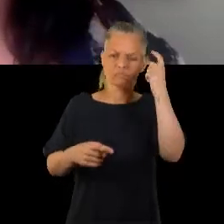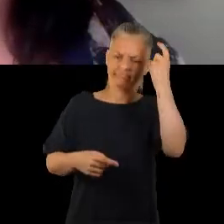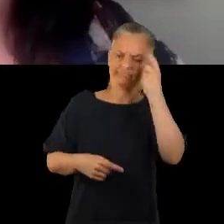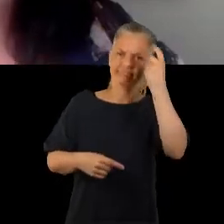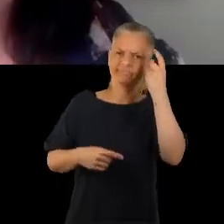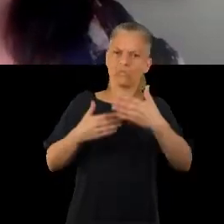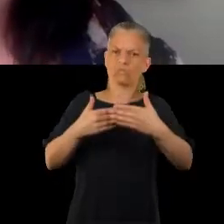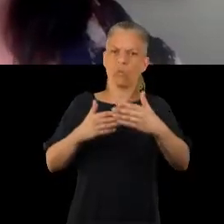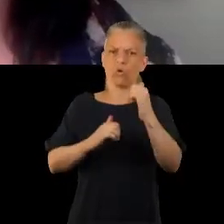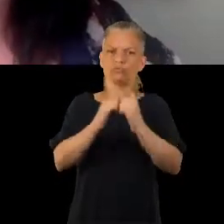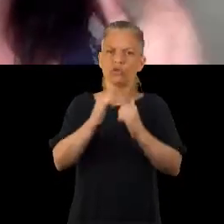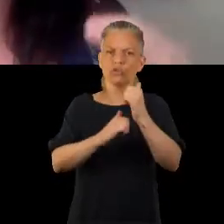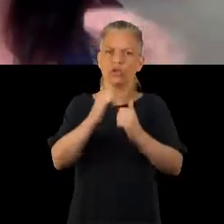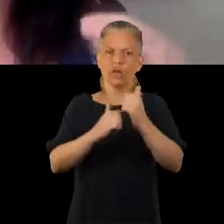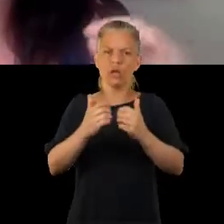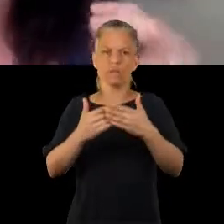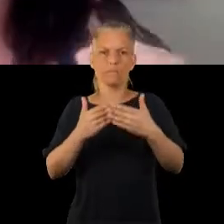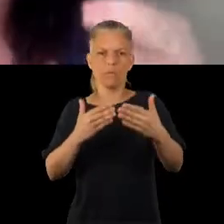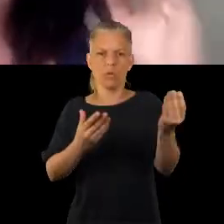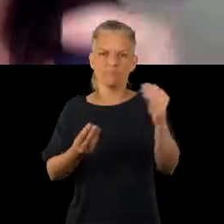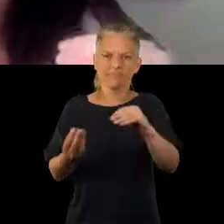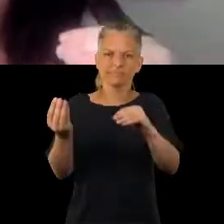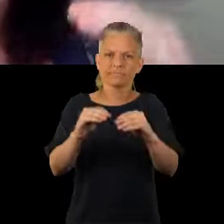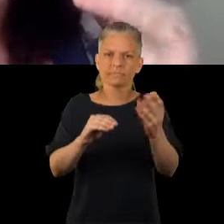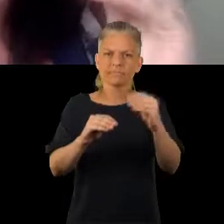then they’re too powerful and they don’t have a good relationship’. Like the power gap between